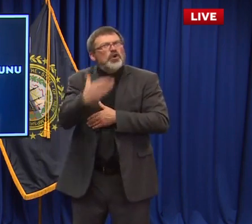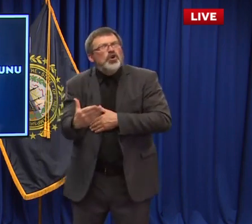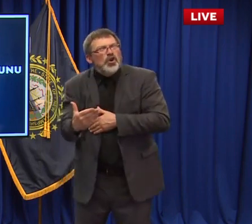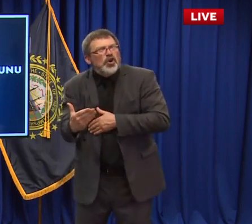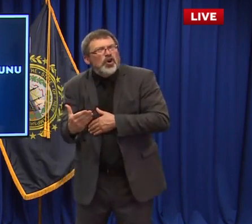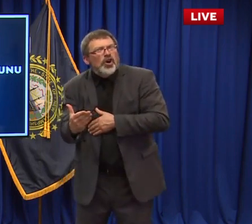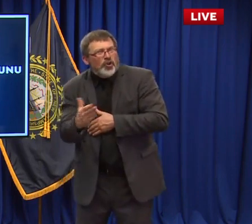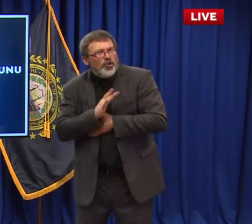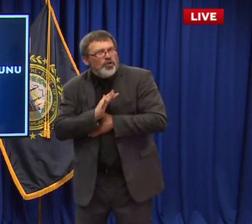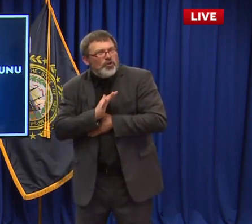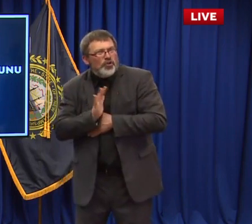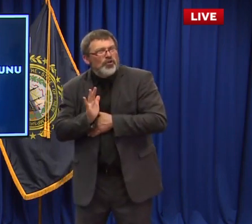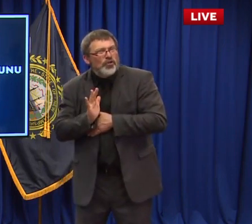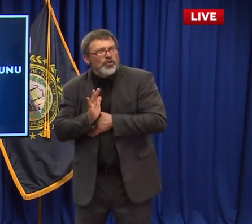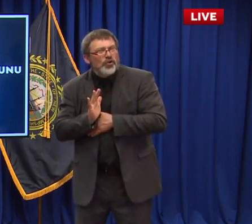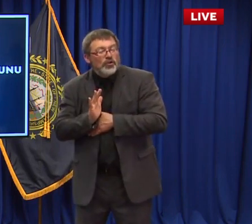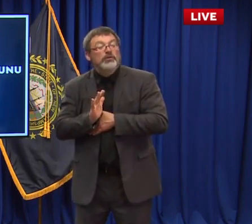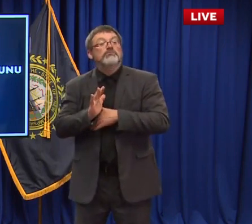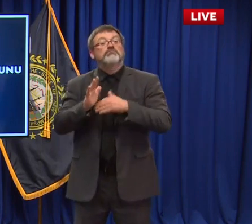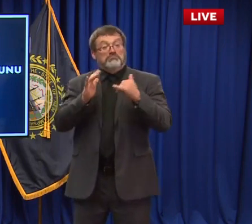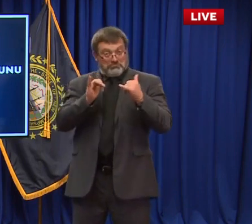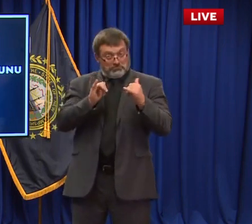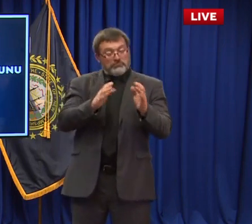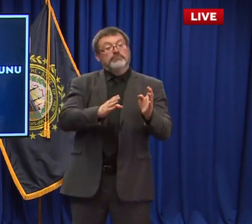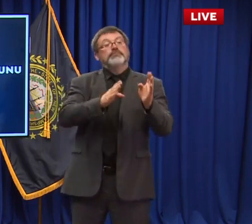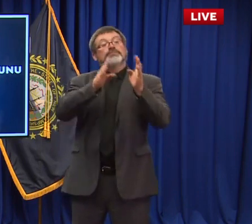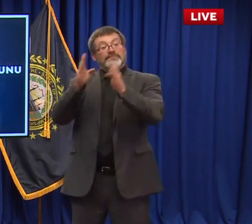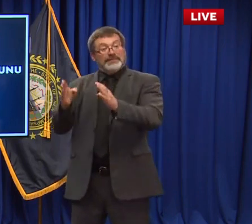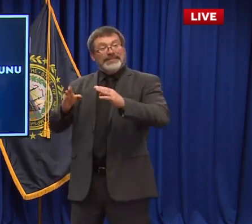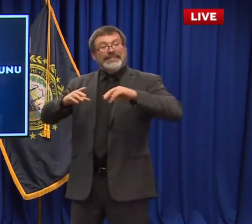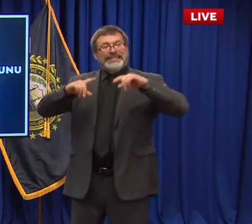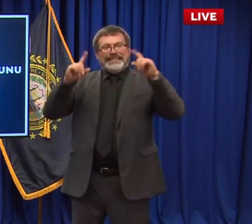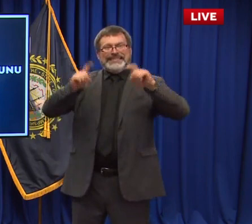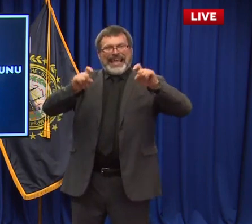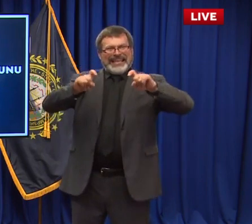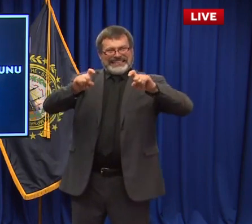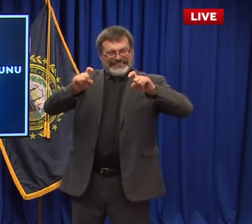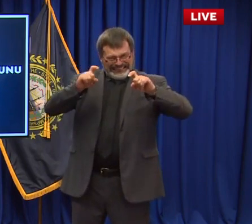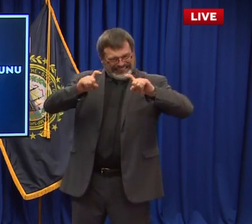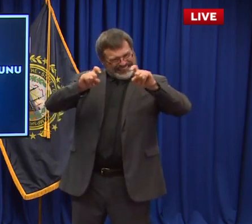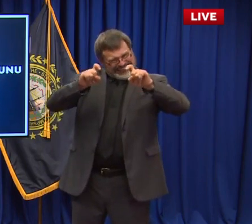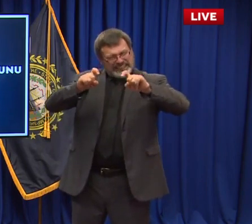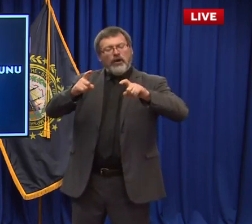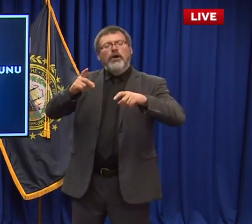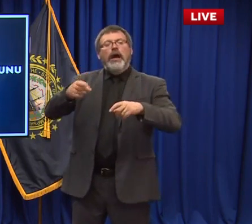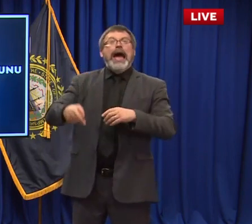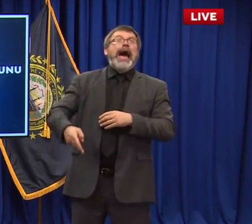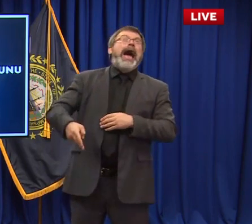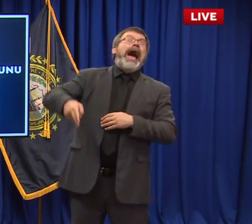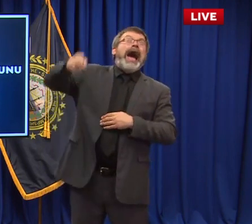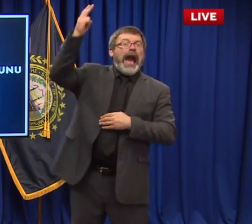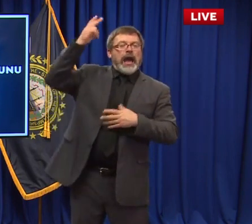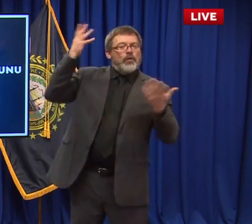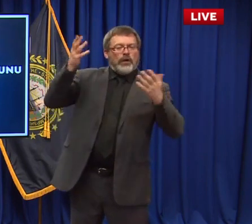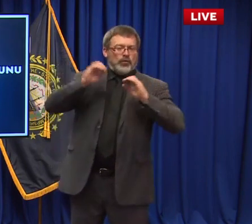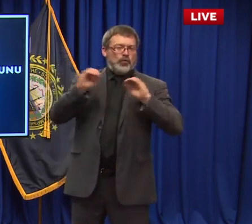I DO THINK THAT AT LEAST A PERCENTAGE OF THE PEOPLE WE ARE TESTING OUR ASYMPTOMATIC PEOPLE.